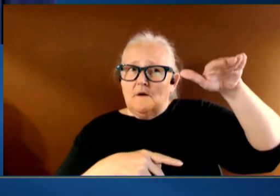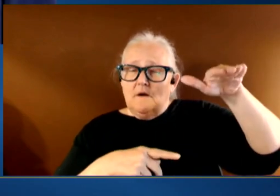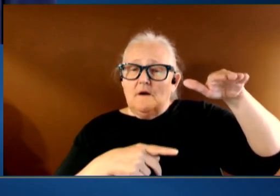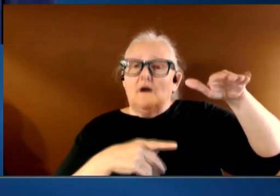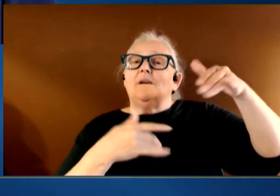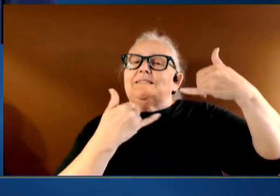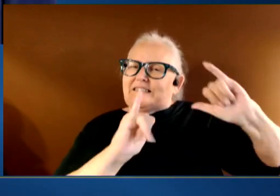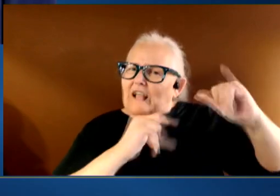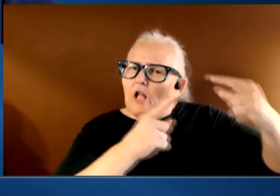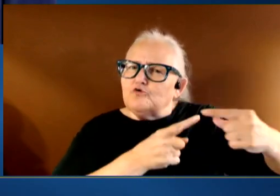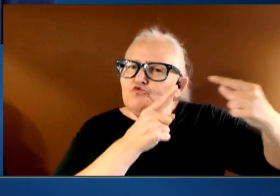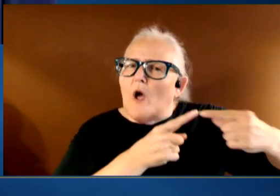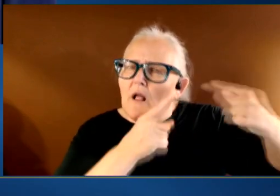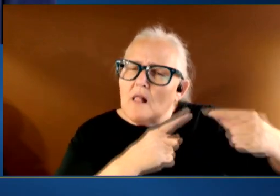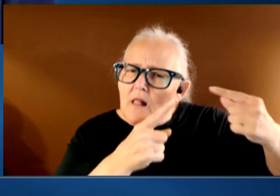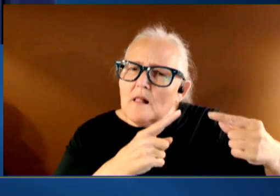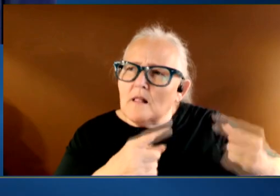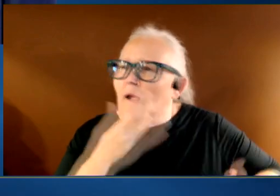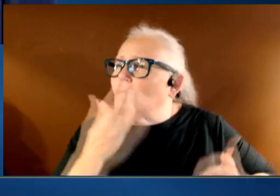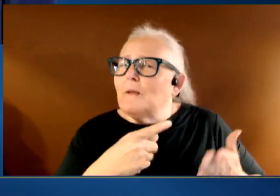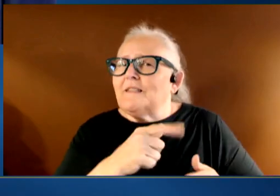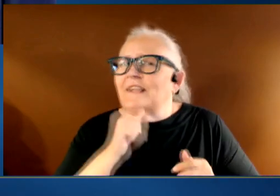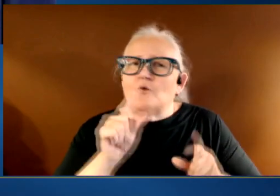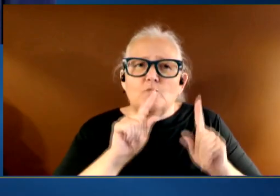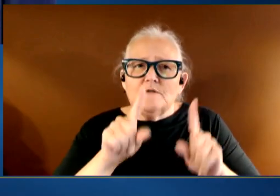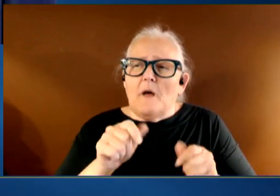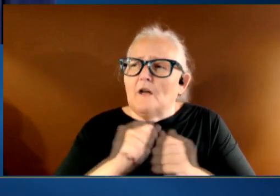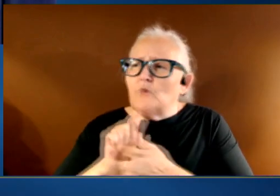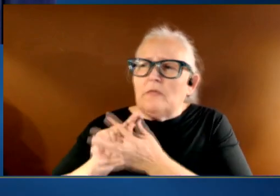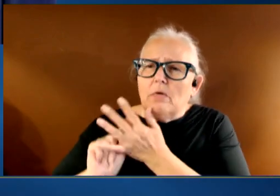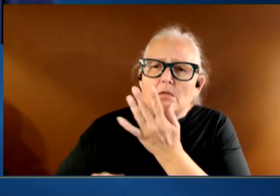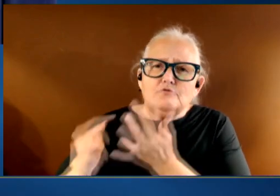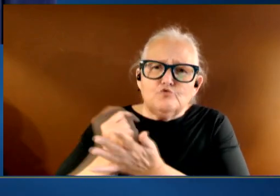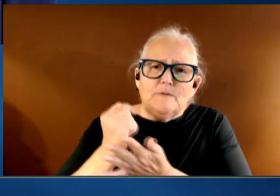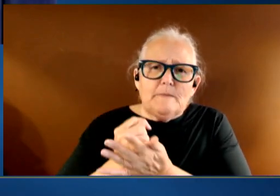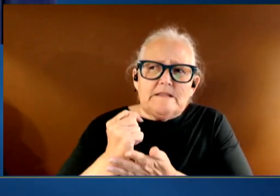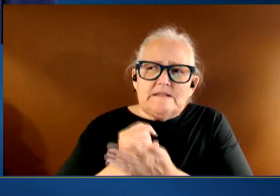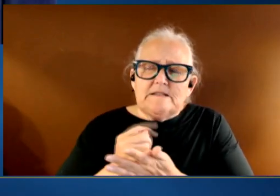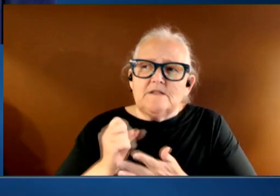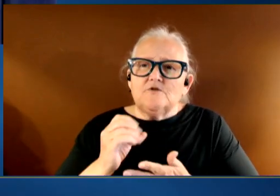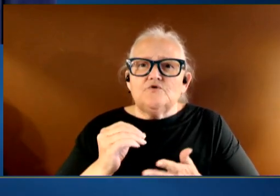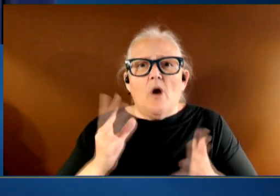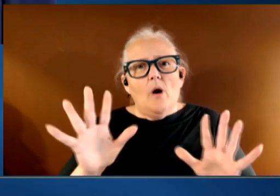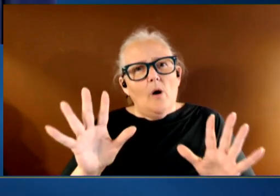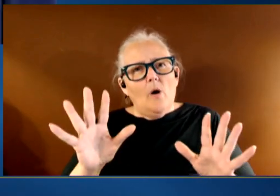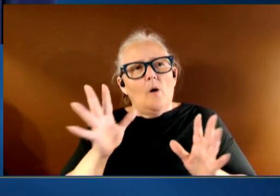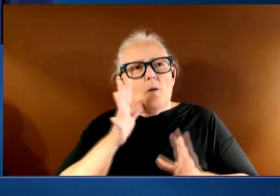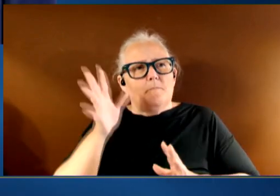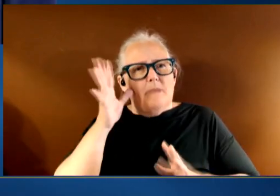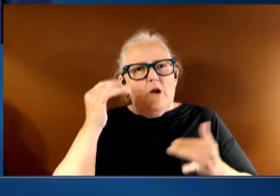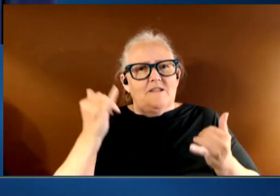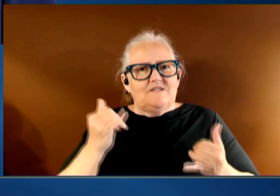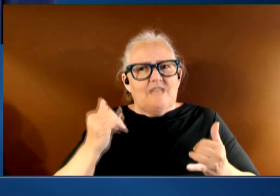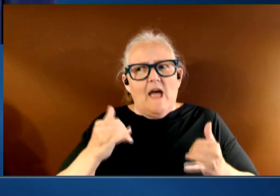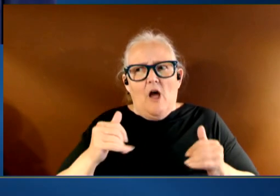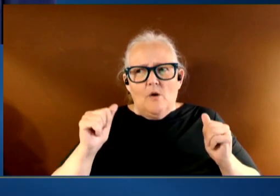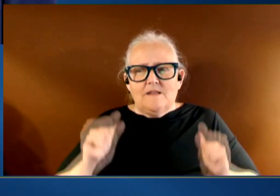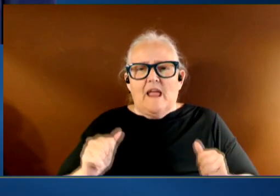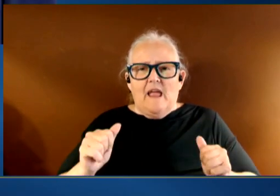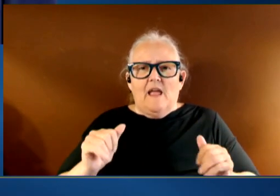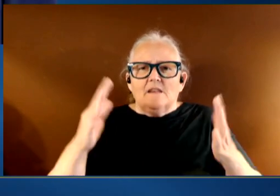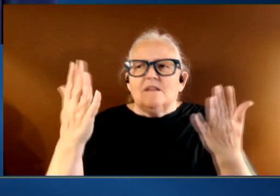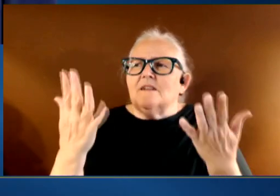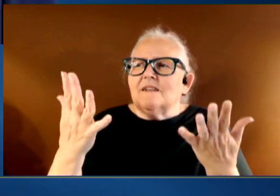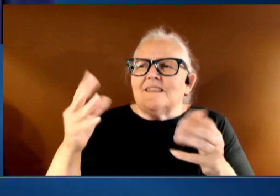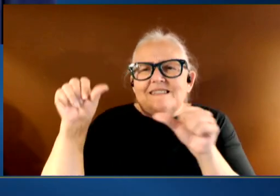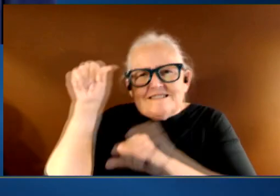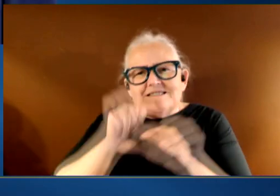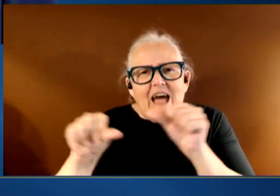respond to Hydroxyurea. So this is an opportunity for them to have science help them in the future.